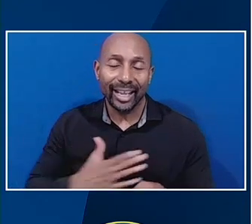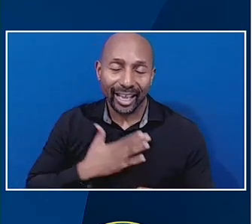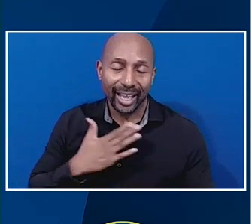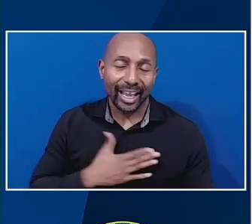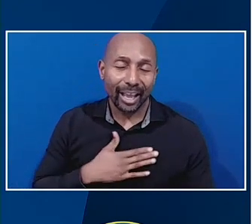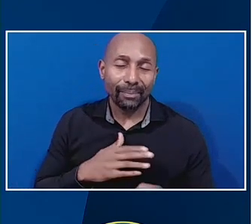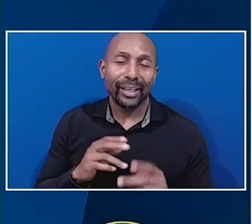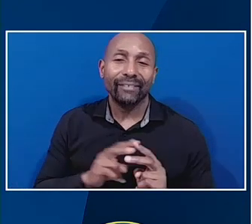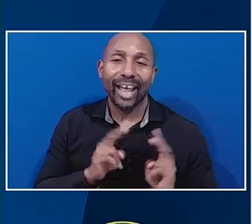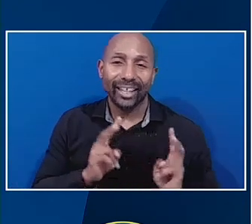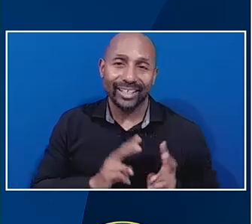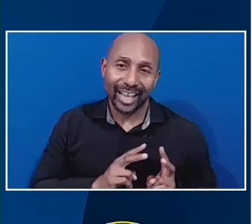So, thanks again.